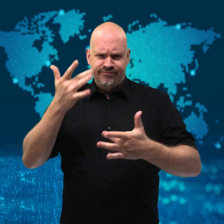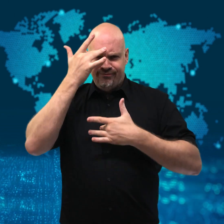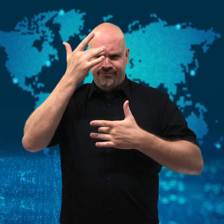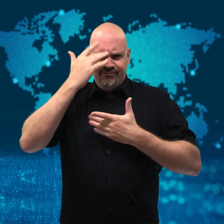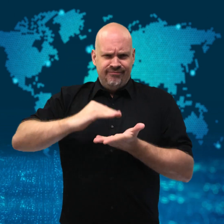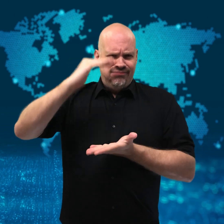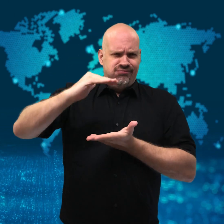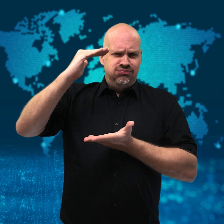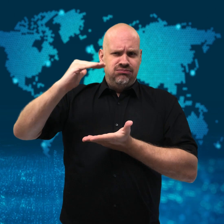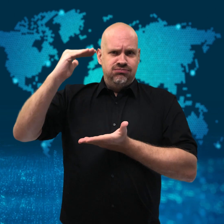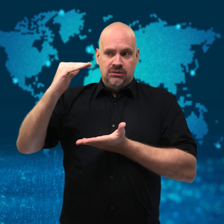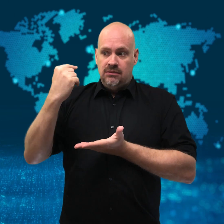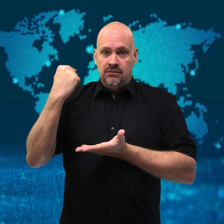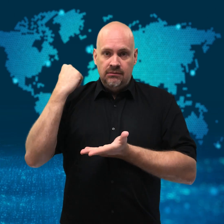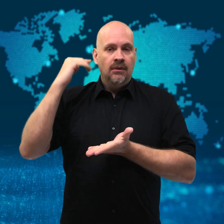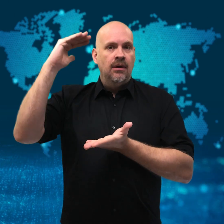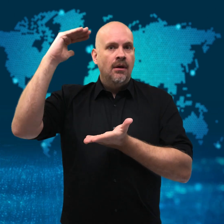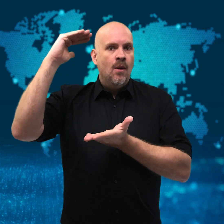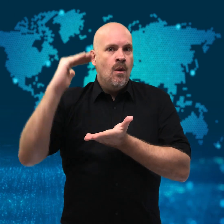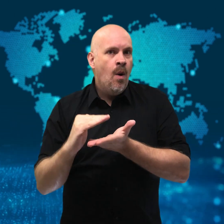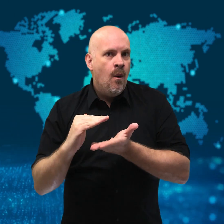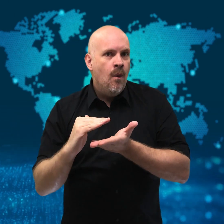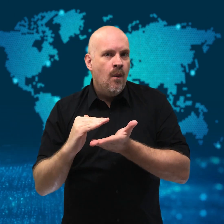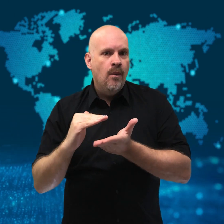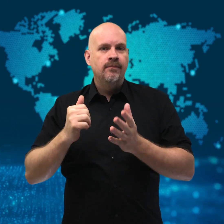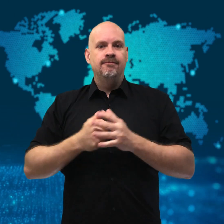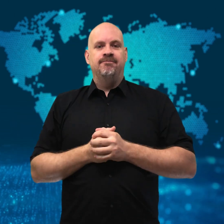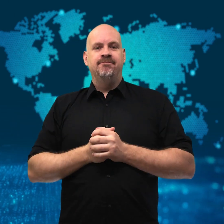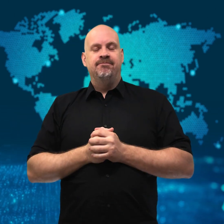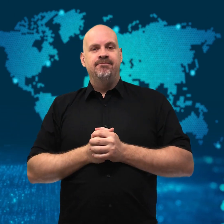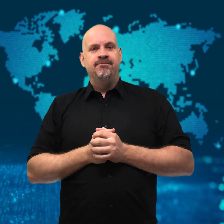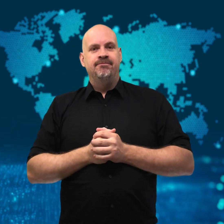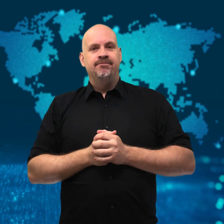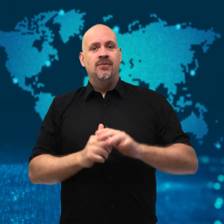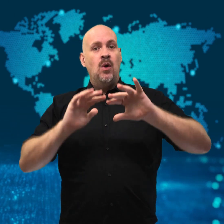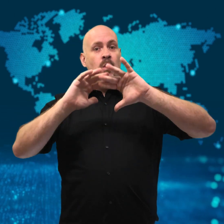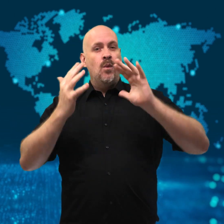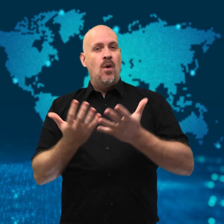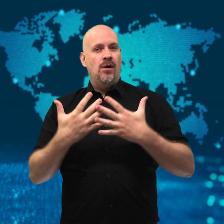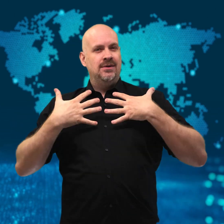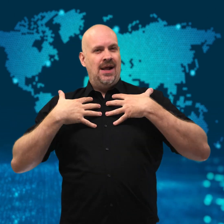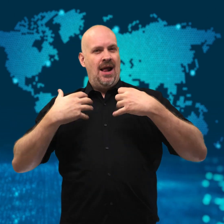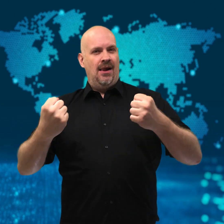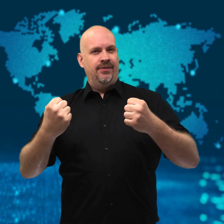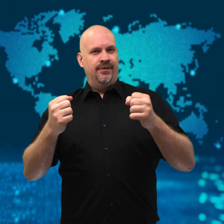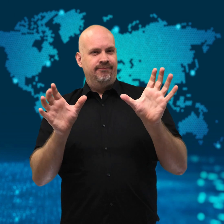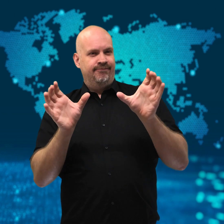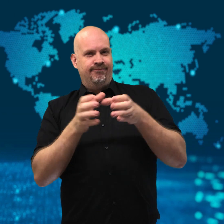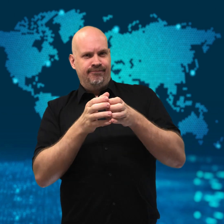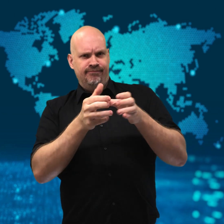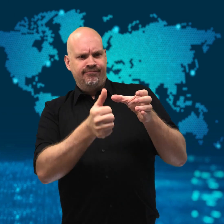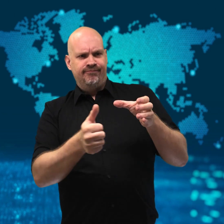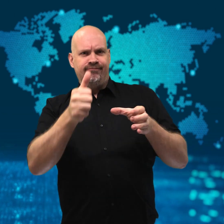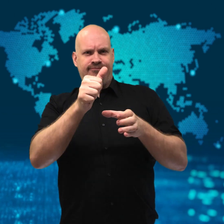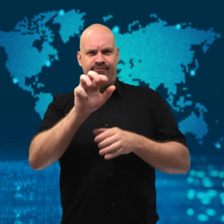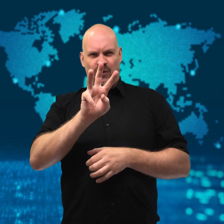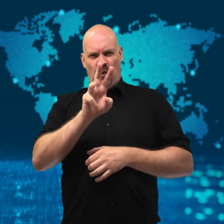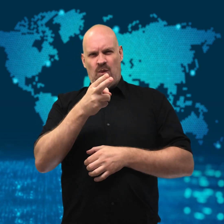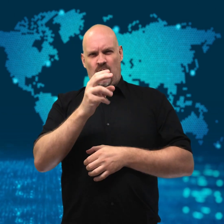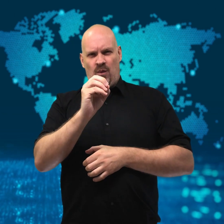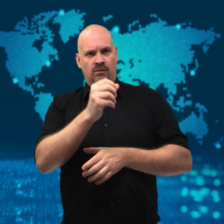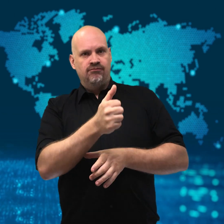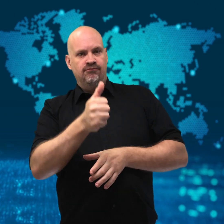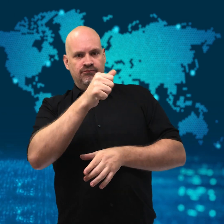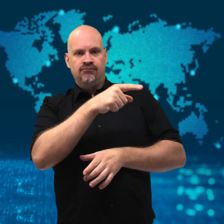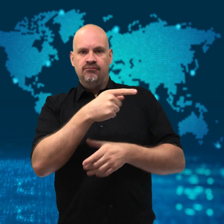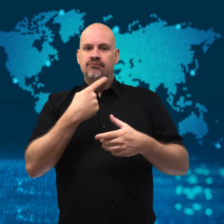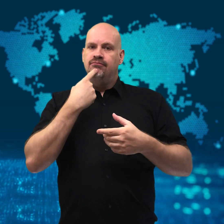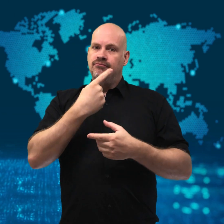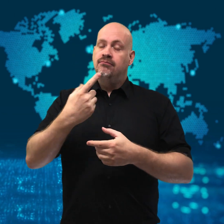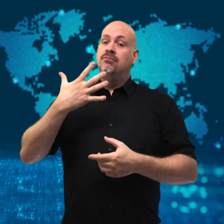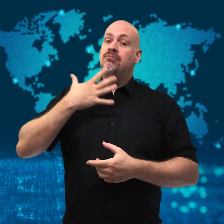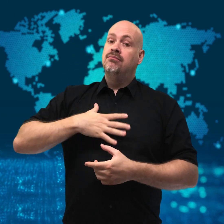India reported its lowest daily rise in infections in over a month.